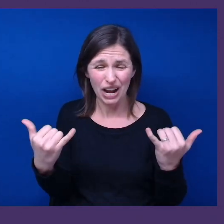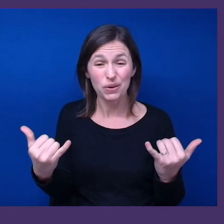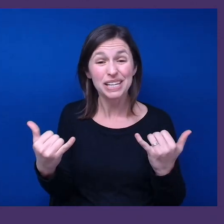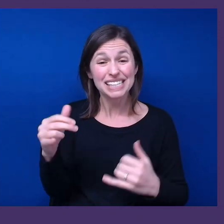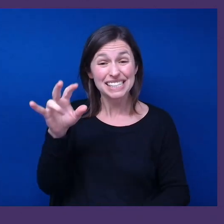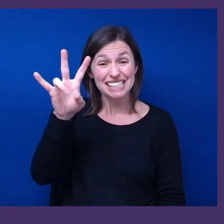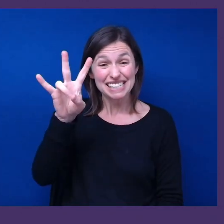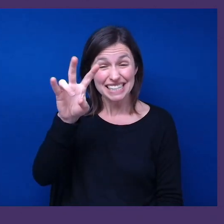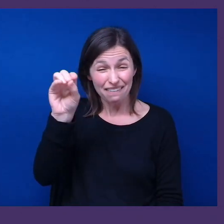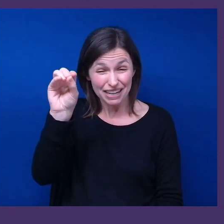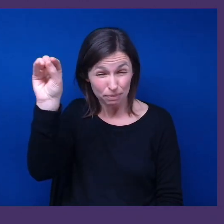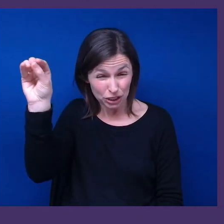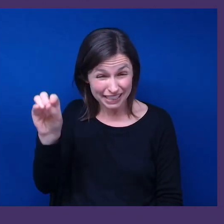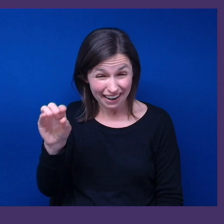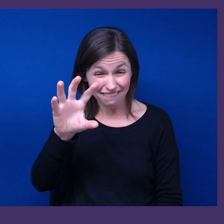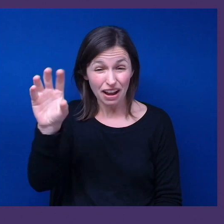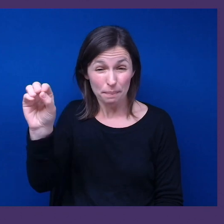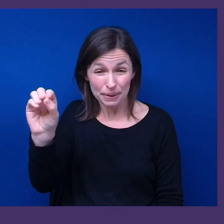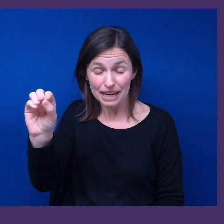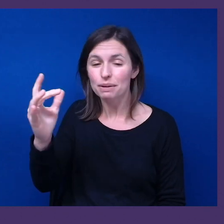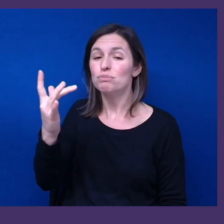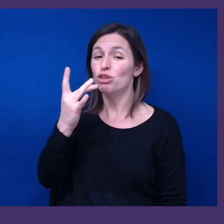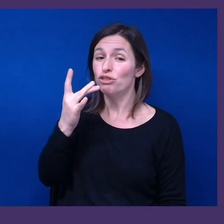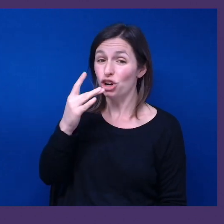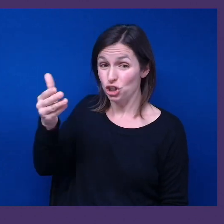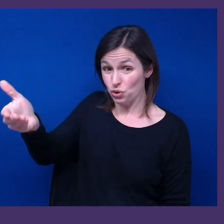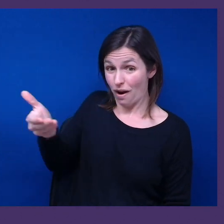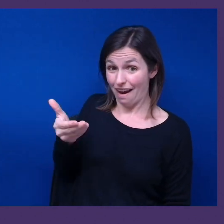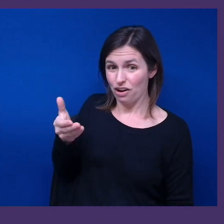than a more experienced candidate without them.